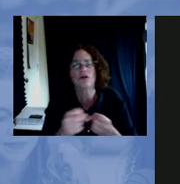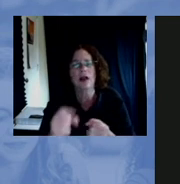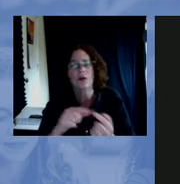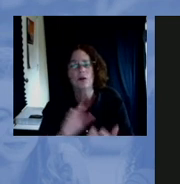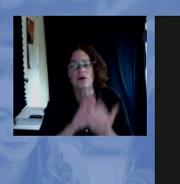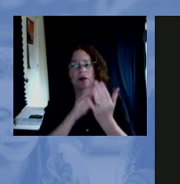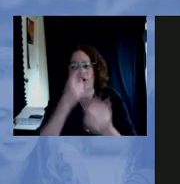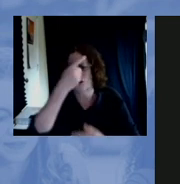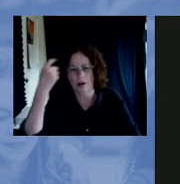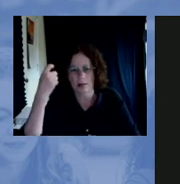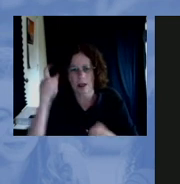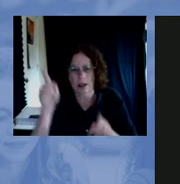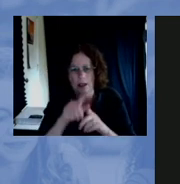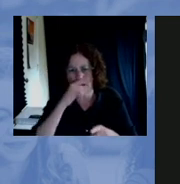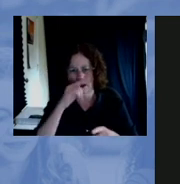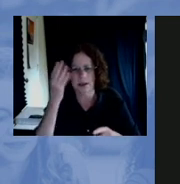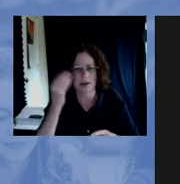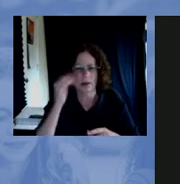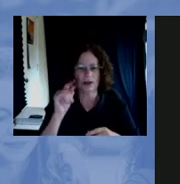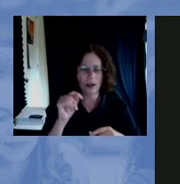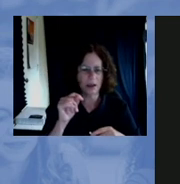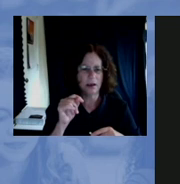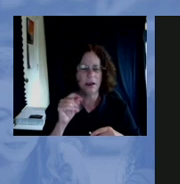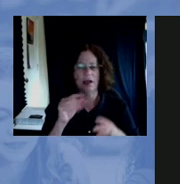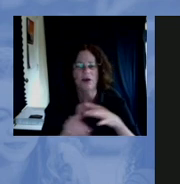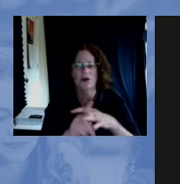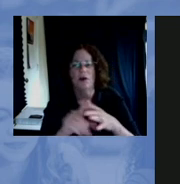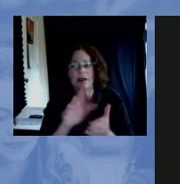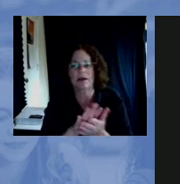EXPERIENCE IT AND THEN SHOW UP IN SCHOOL? >> MAYBE I CAN START AND SYLVIA MIGHT PICK